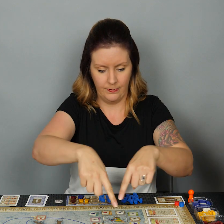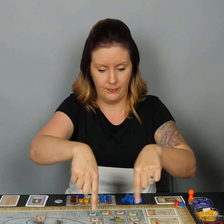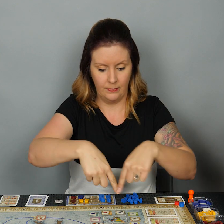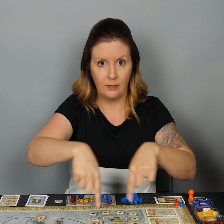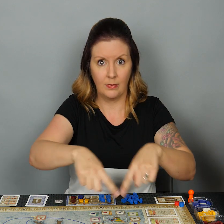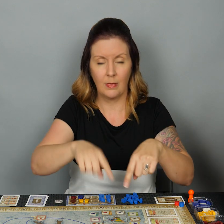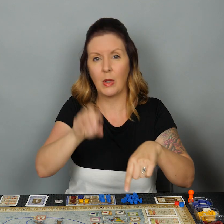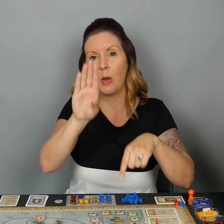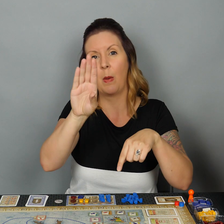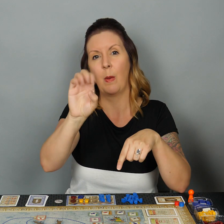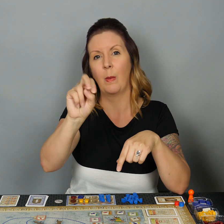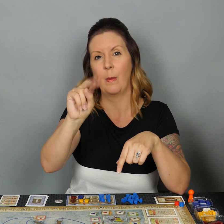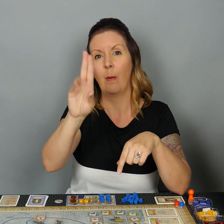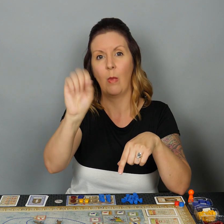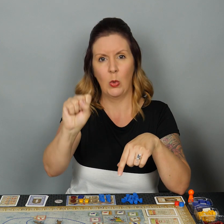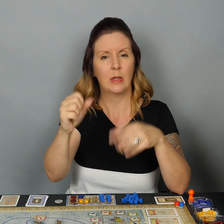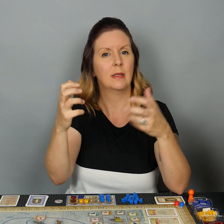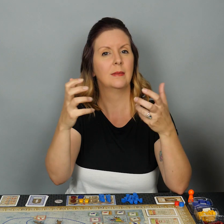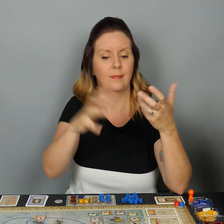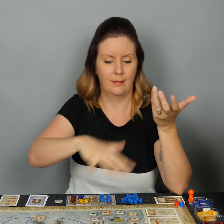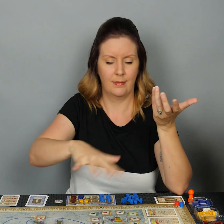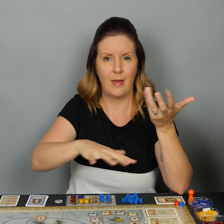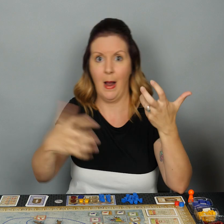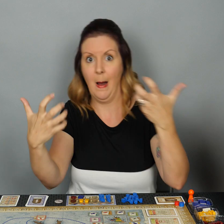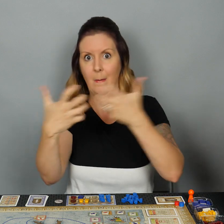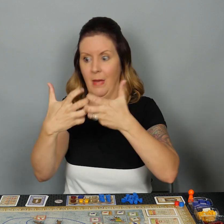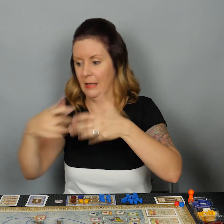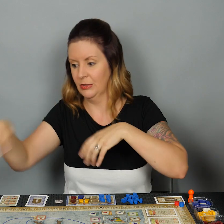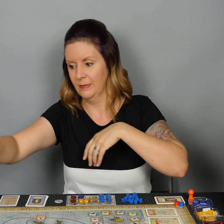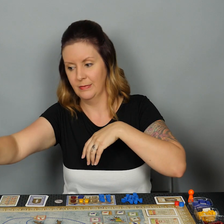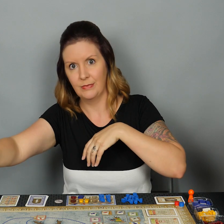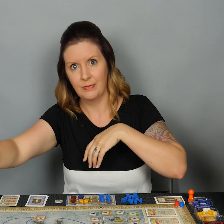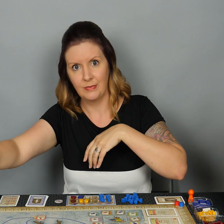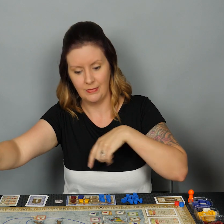The tile should be placed to match up with Cyclades.